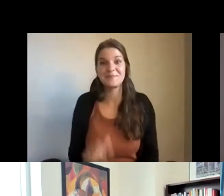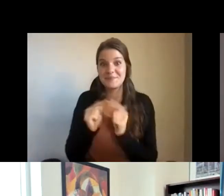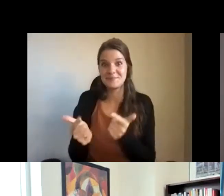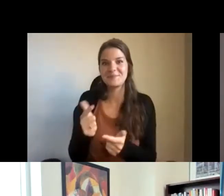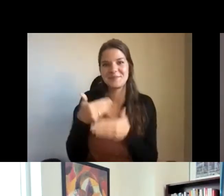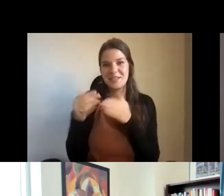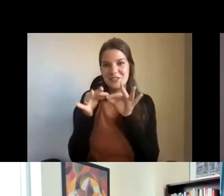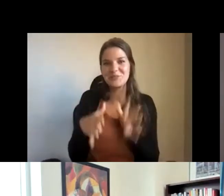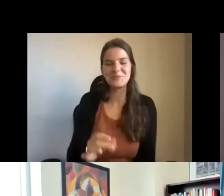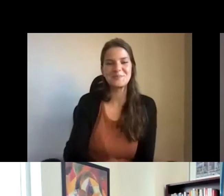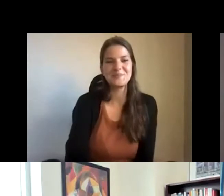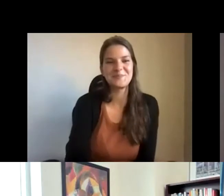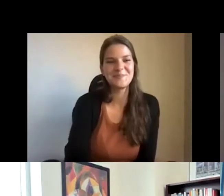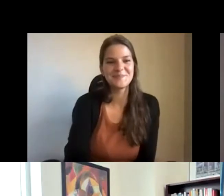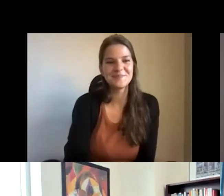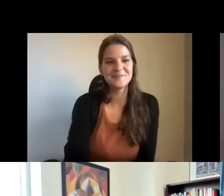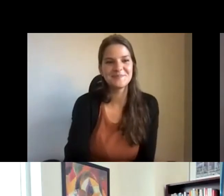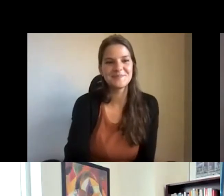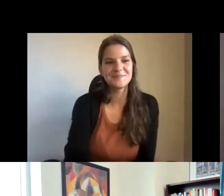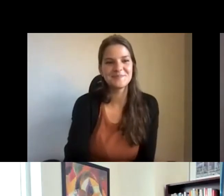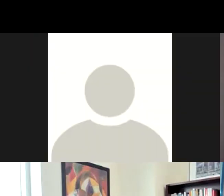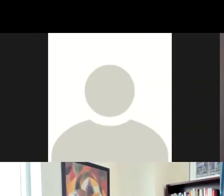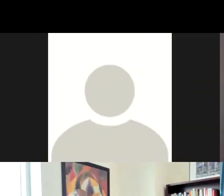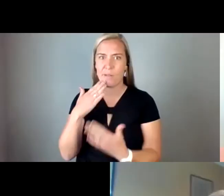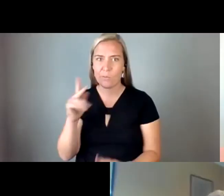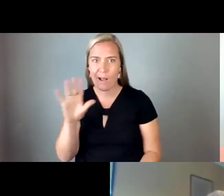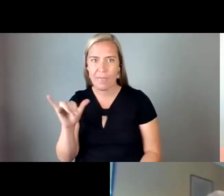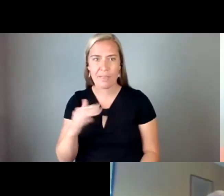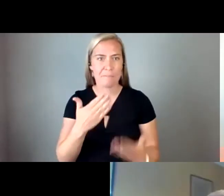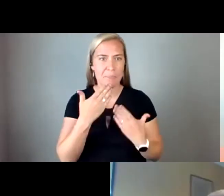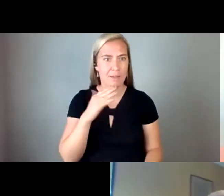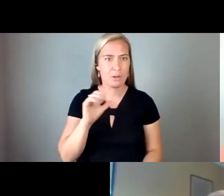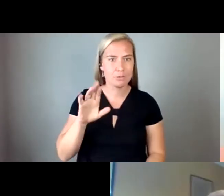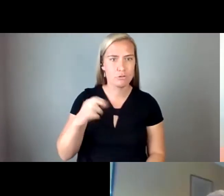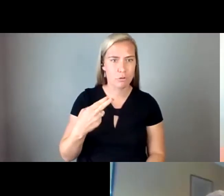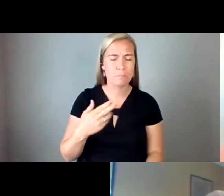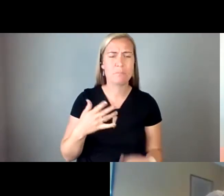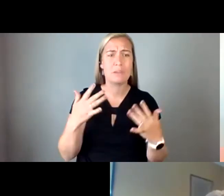Thanks Kathy, thanks Sarah. At this point we're going to move to questions that were submitted